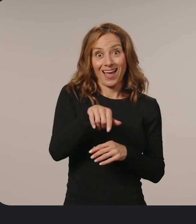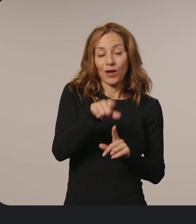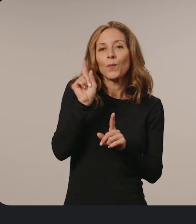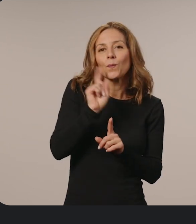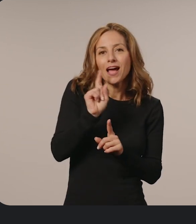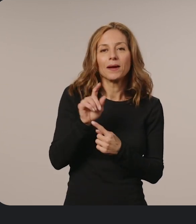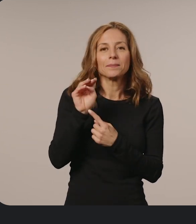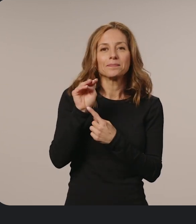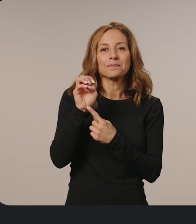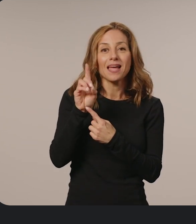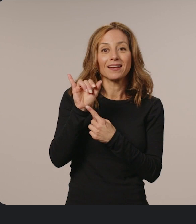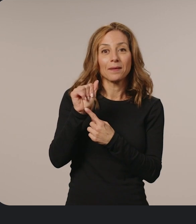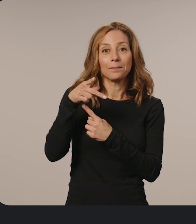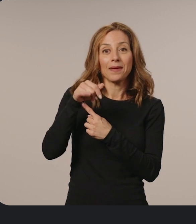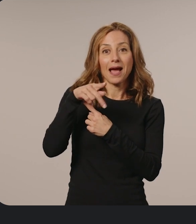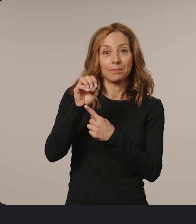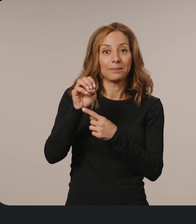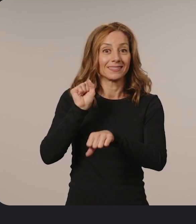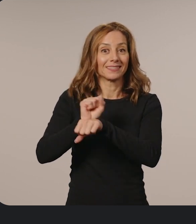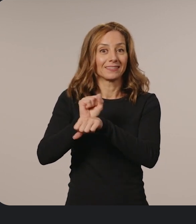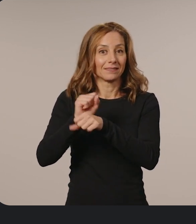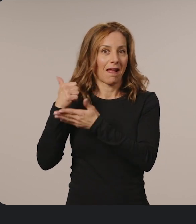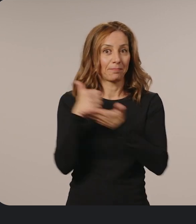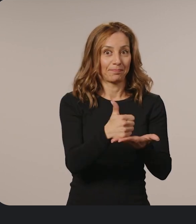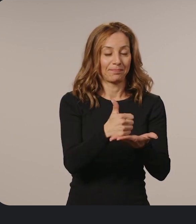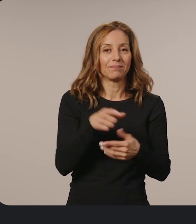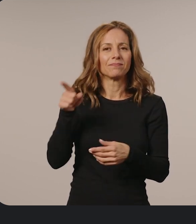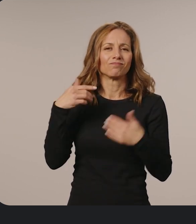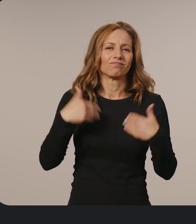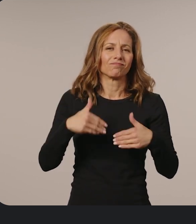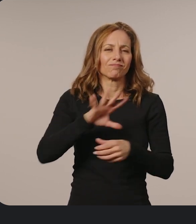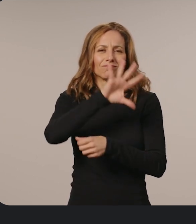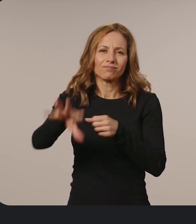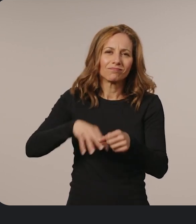and so on. This is where MediaPipe Tasks comes in to help.